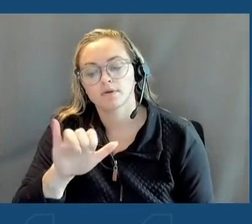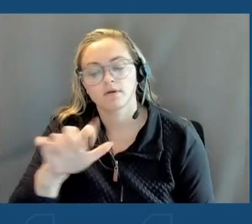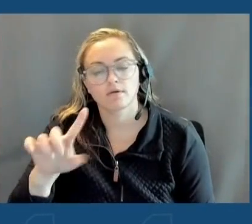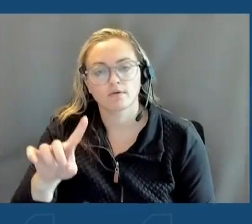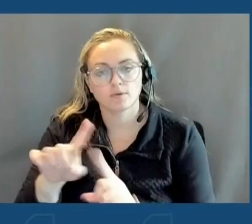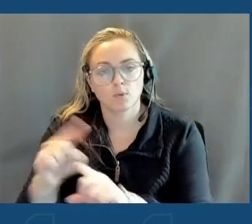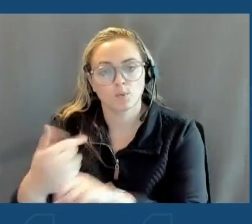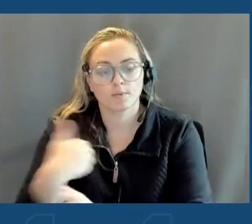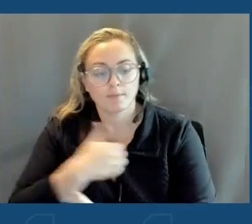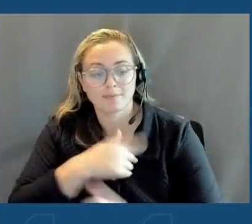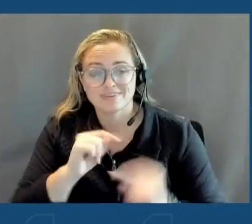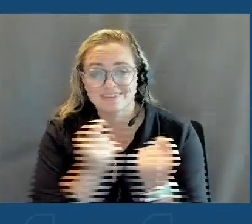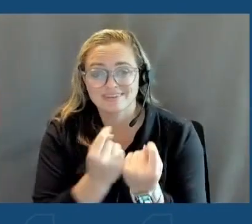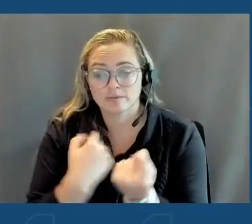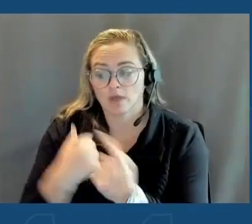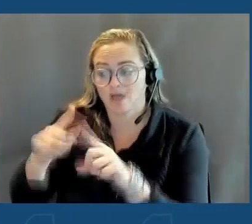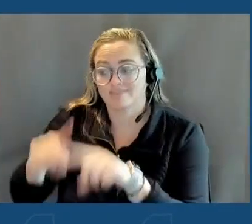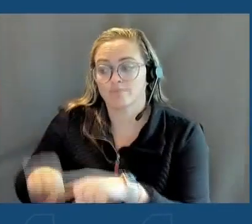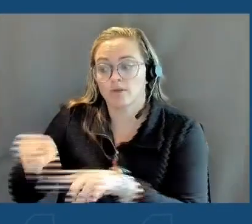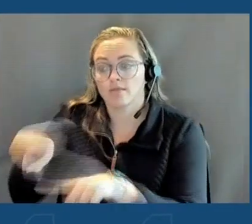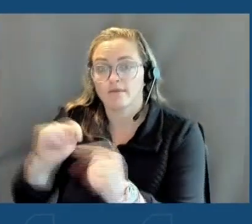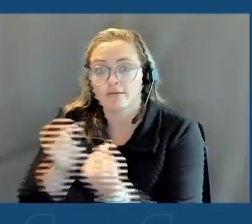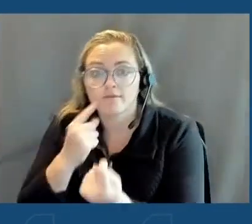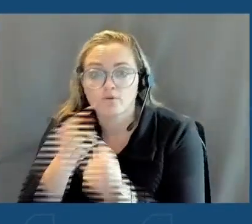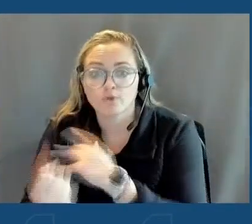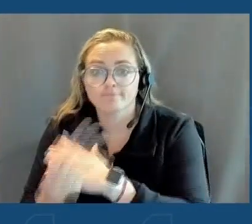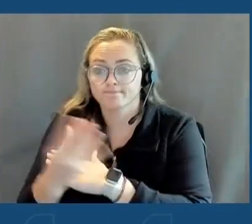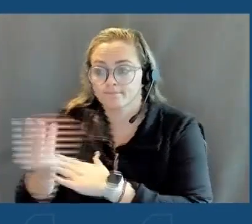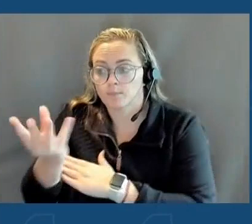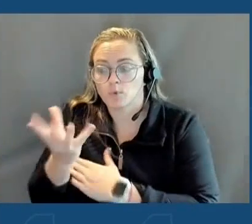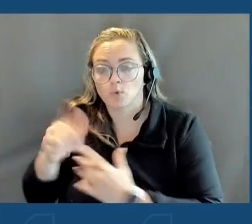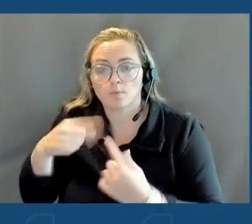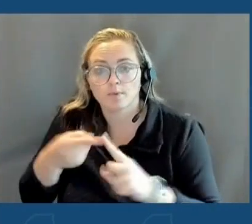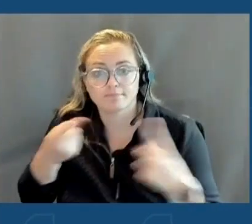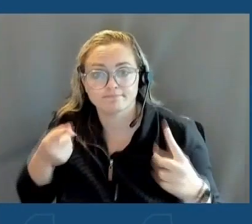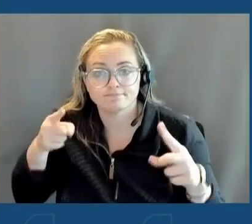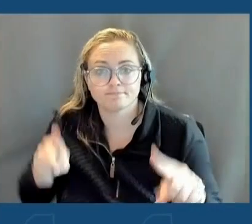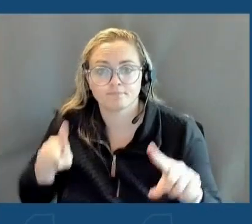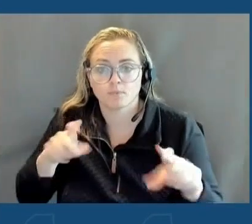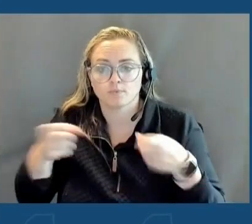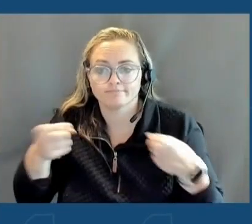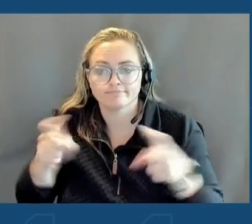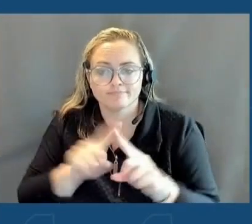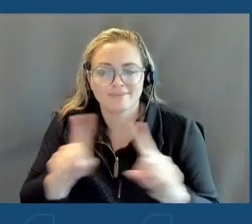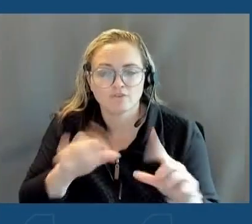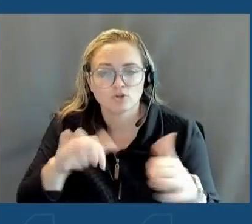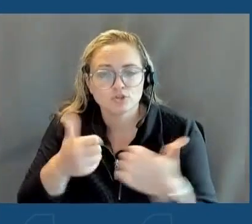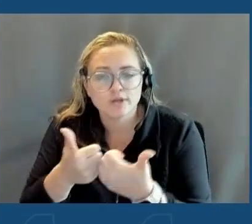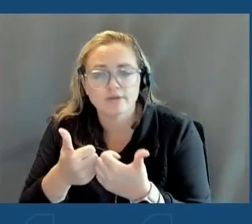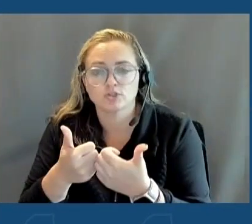PROTECT YOU FROM COVID. JOB, IT HAS BEEN AND ALWAYS